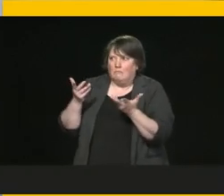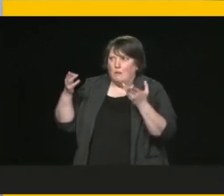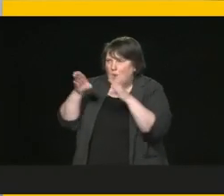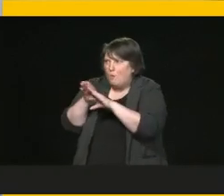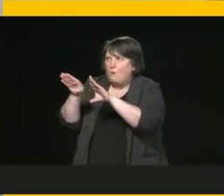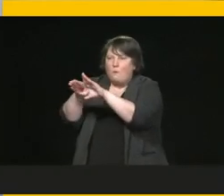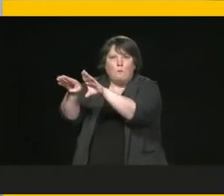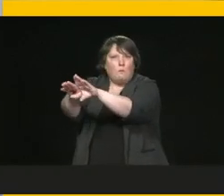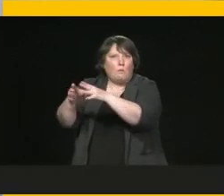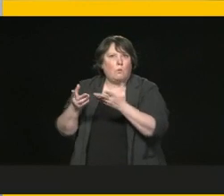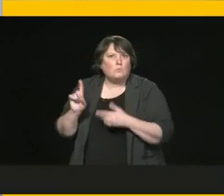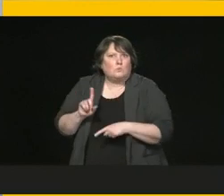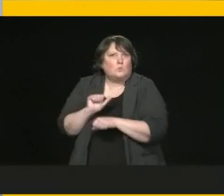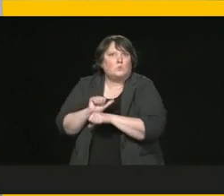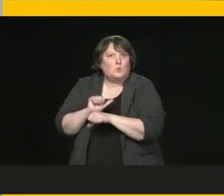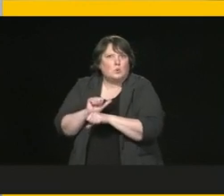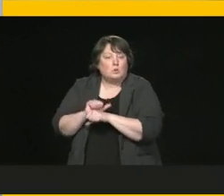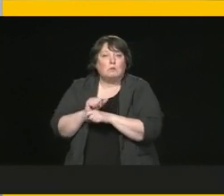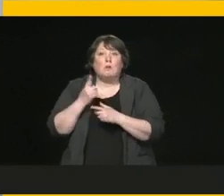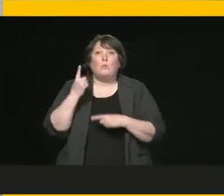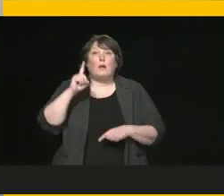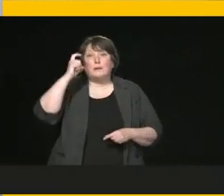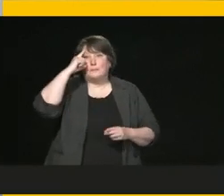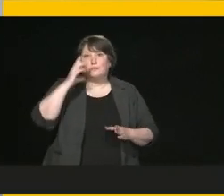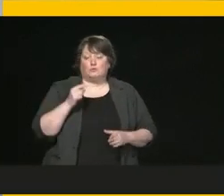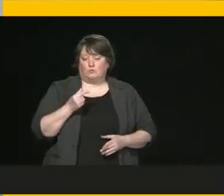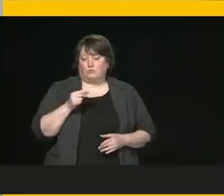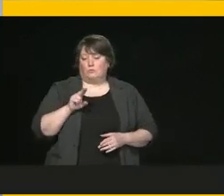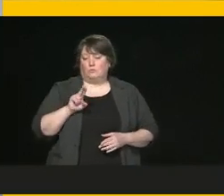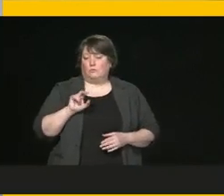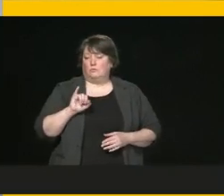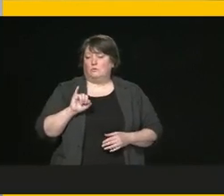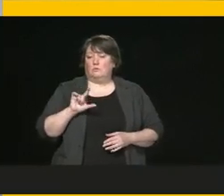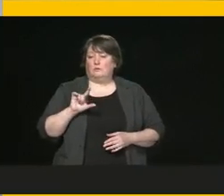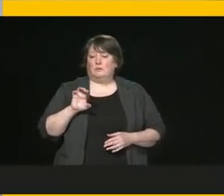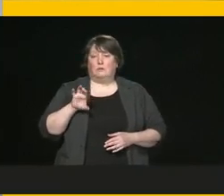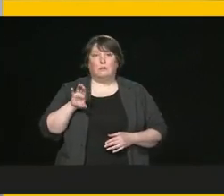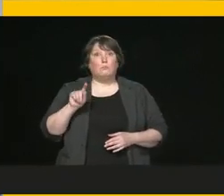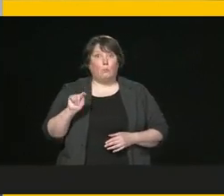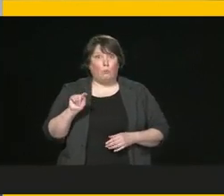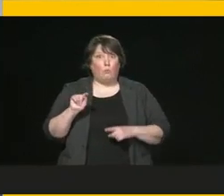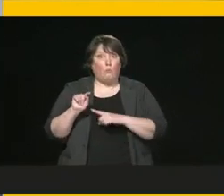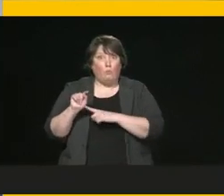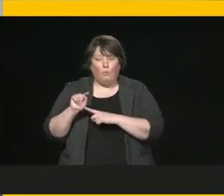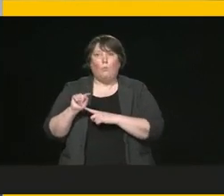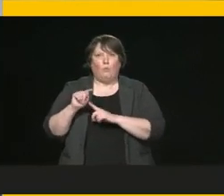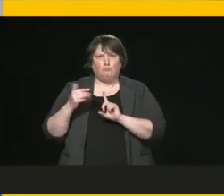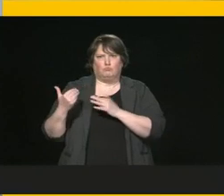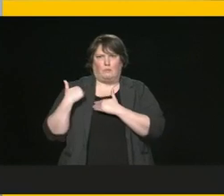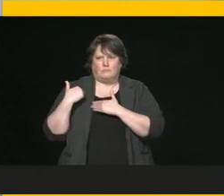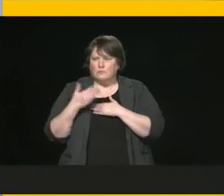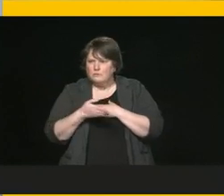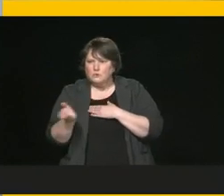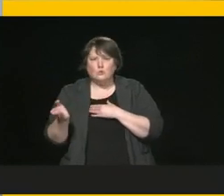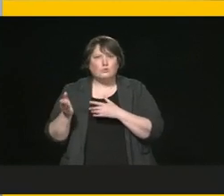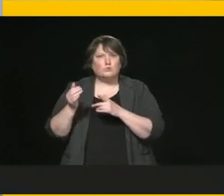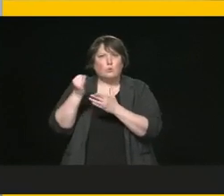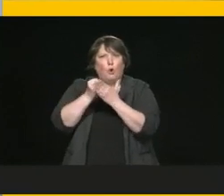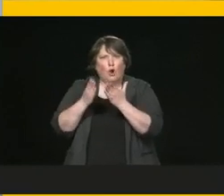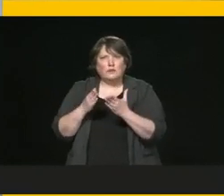CULTURAL VENUES ARE CLOSED AND